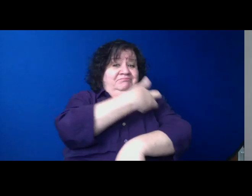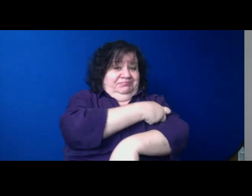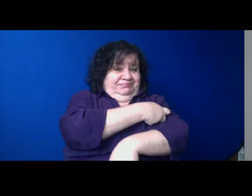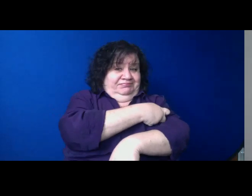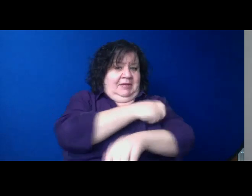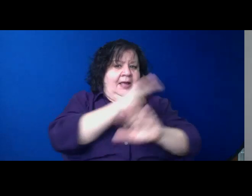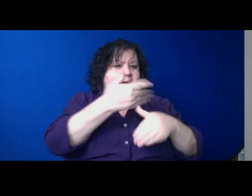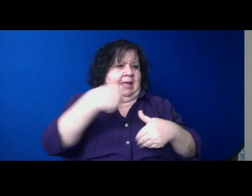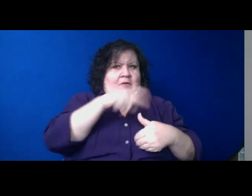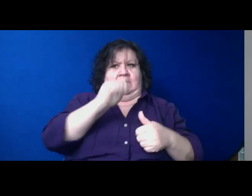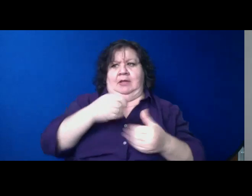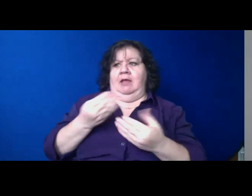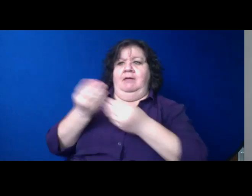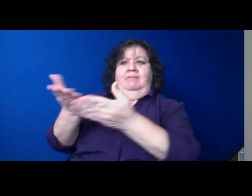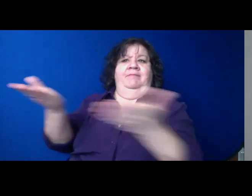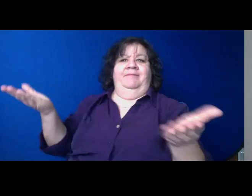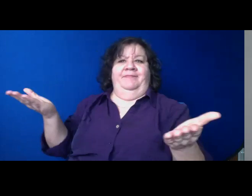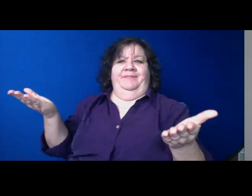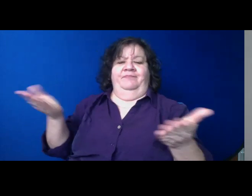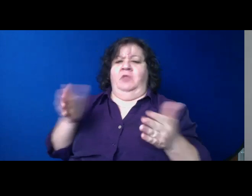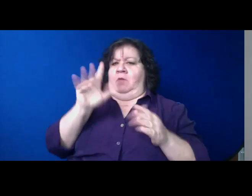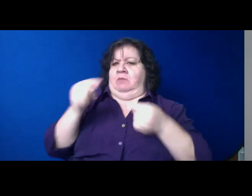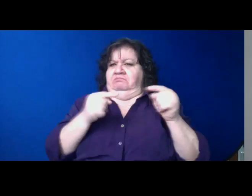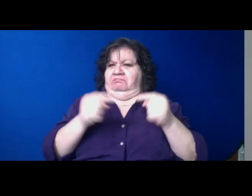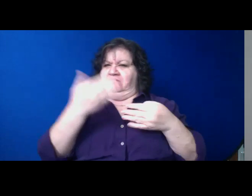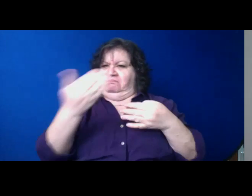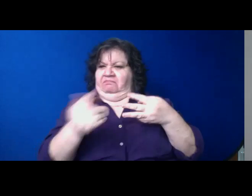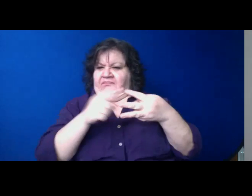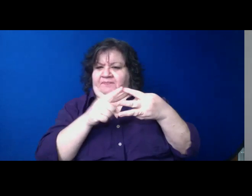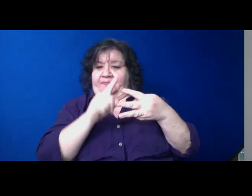um humanitarian inclusion of persons with disabilities in humanitarian action